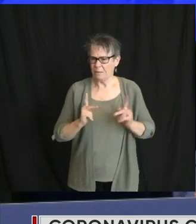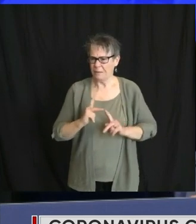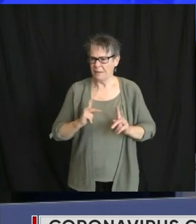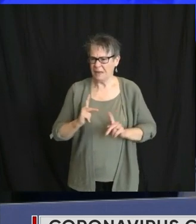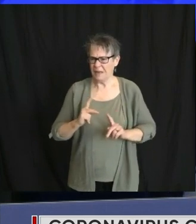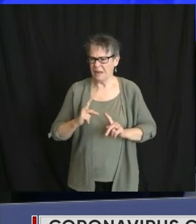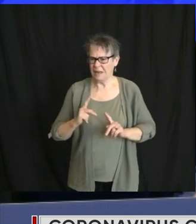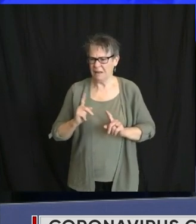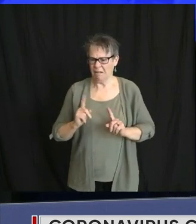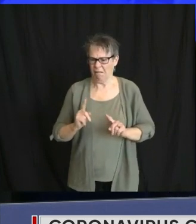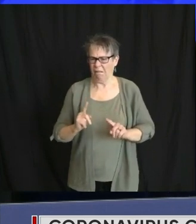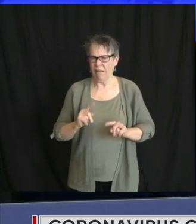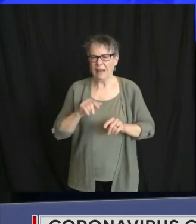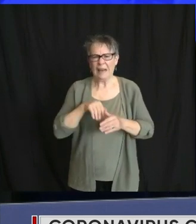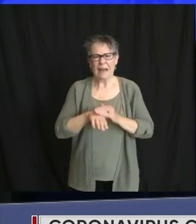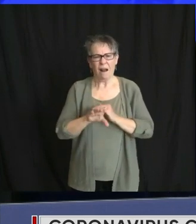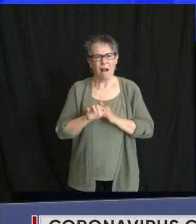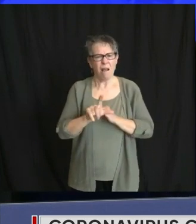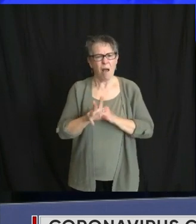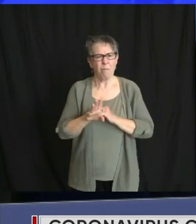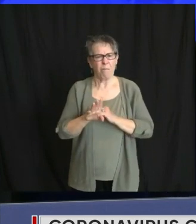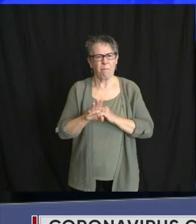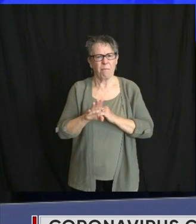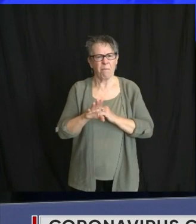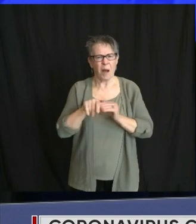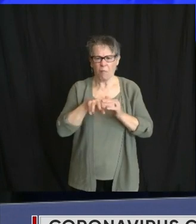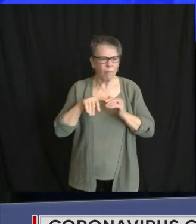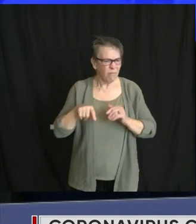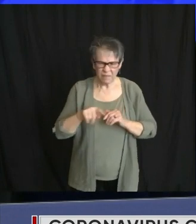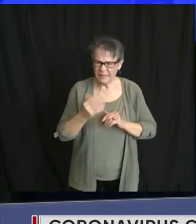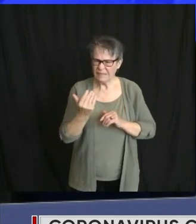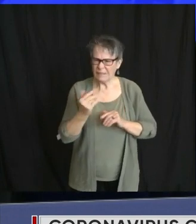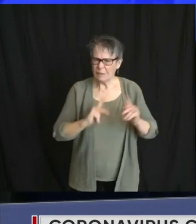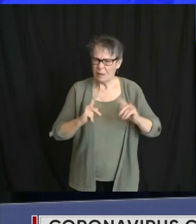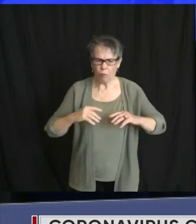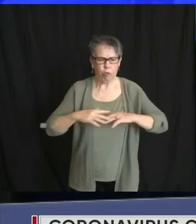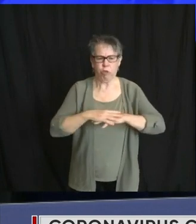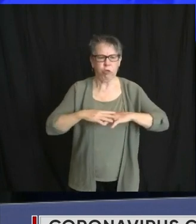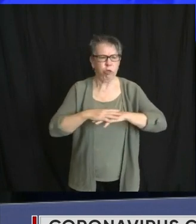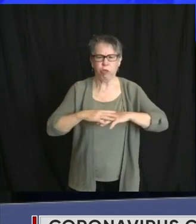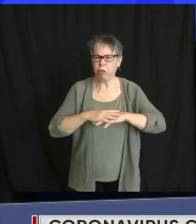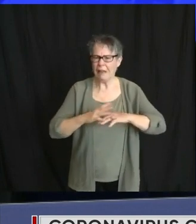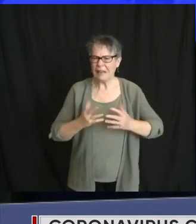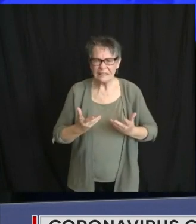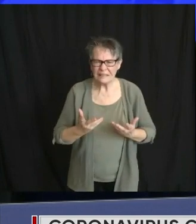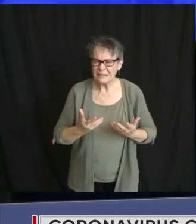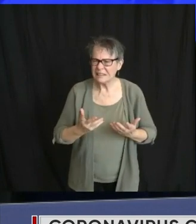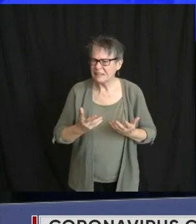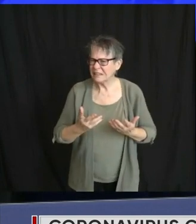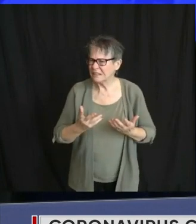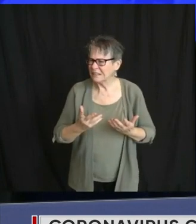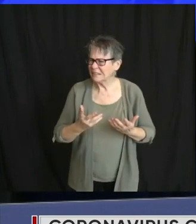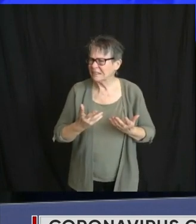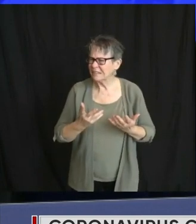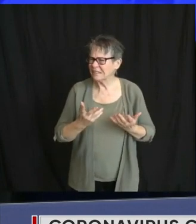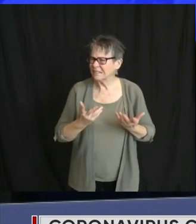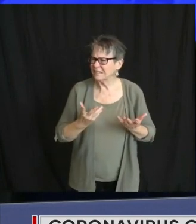WHY, POLICE CITED 15 INDIVIDUALS THAT WERE PATRONS OF AN UNLICENSED SOCIAL CLUB. IF I